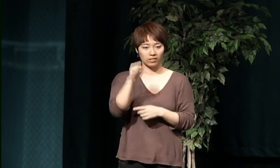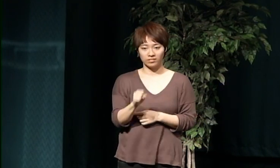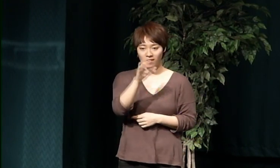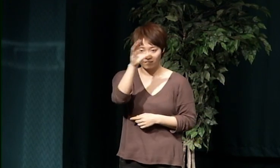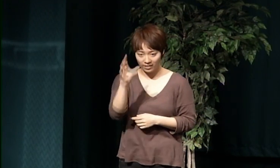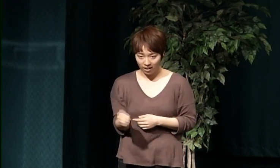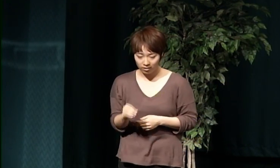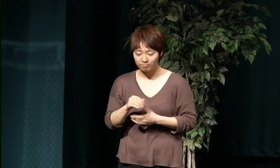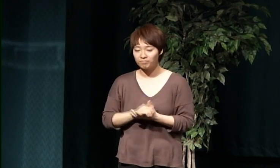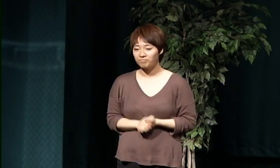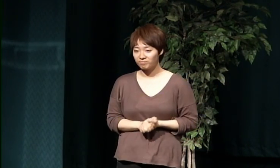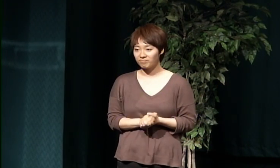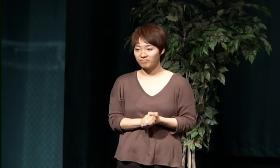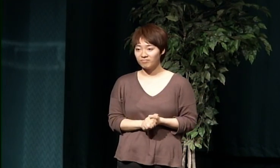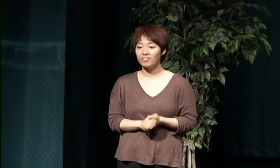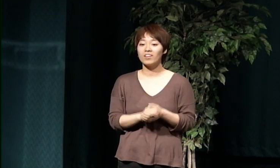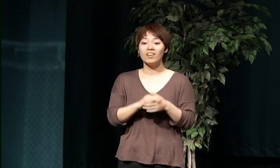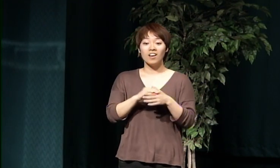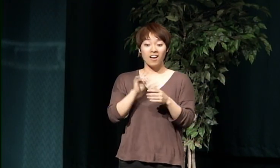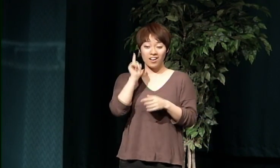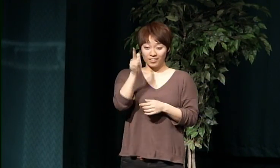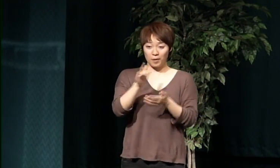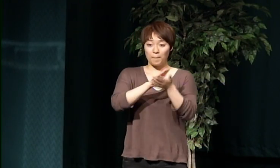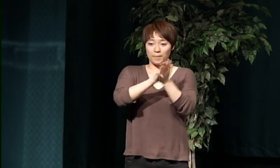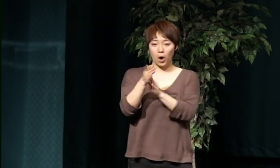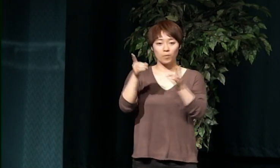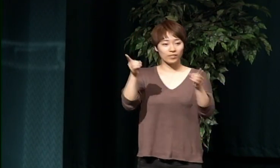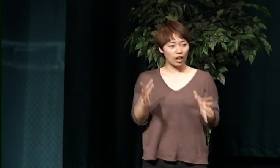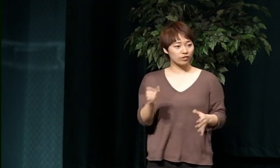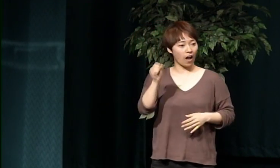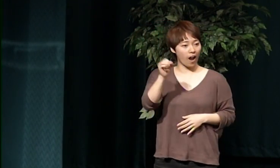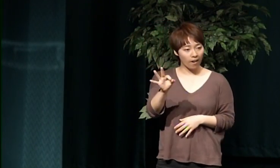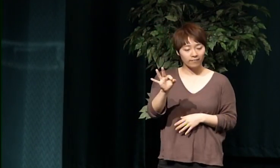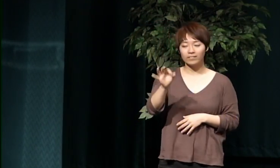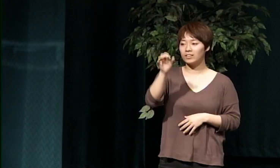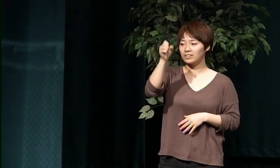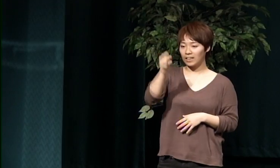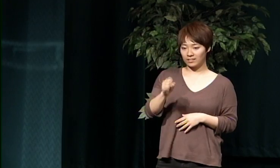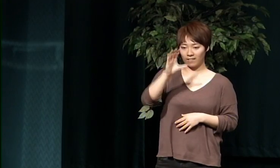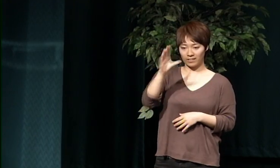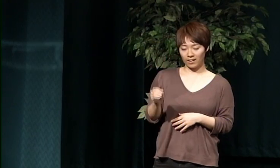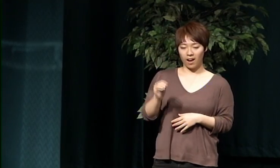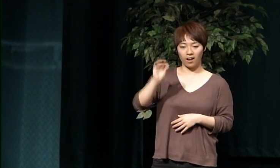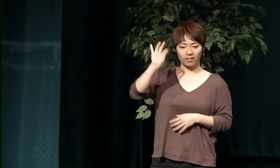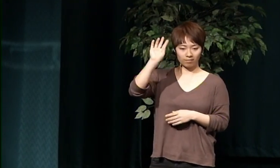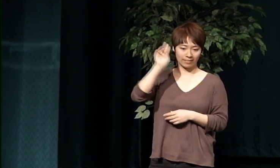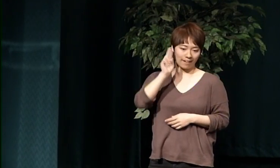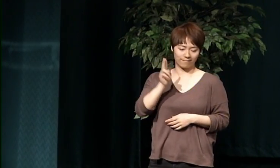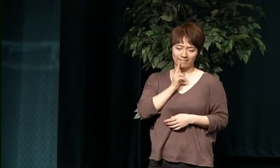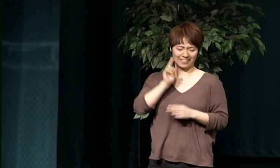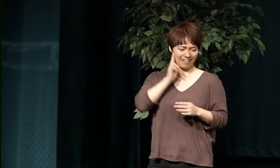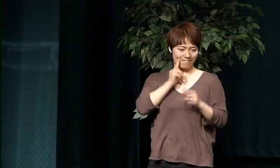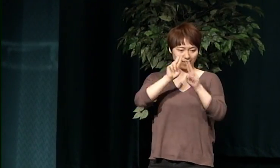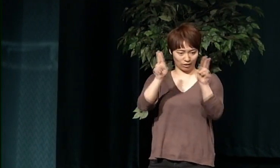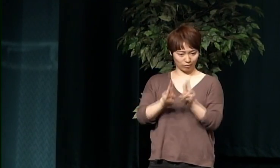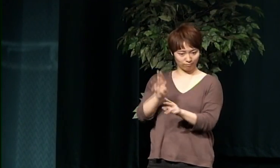deaf people had access to services in South Africa. She became the director